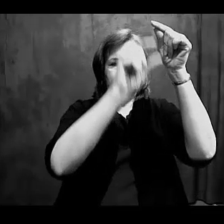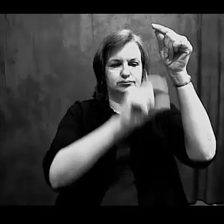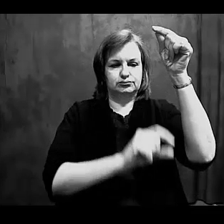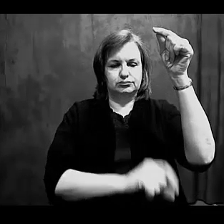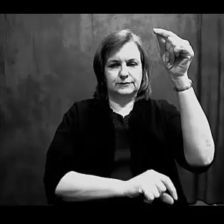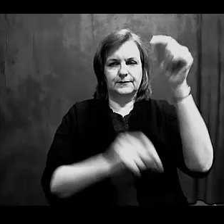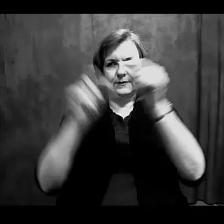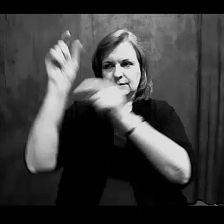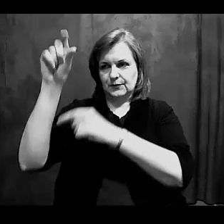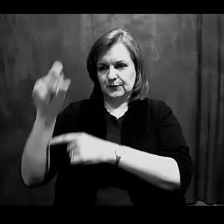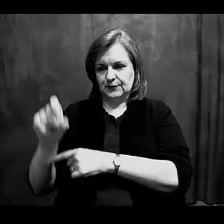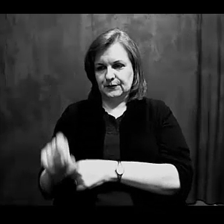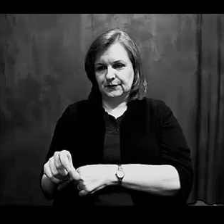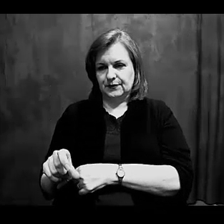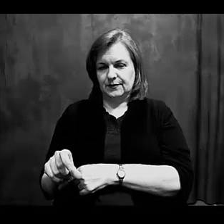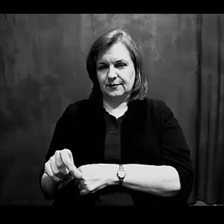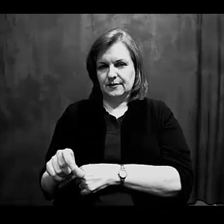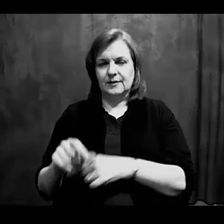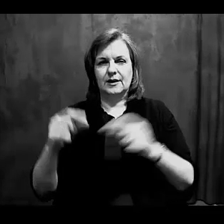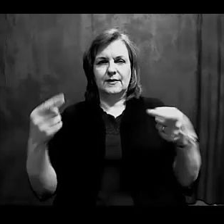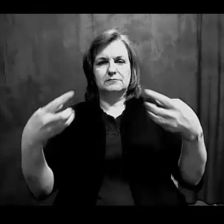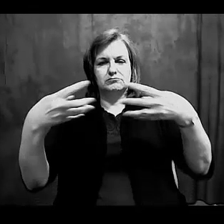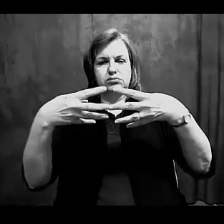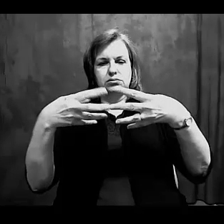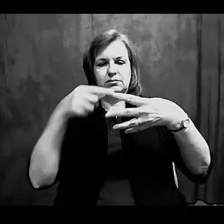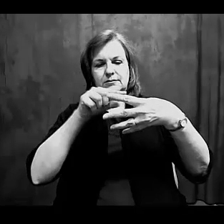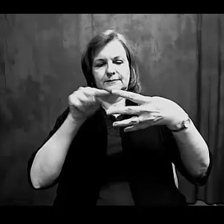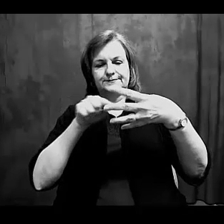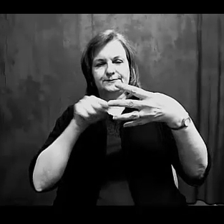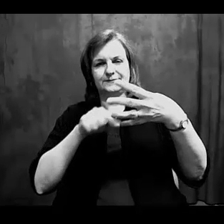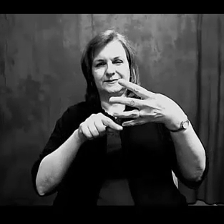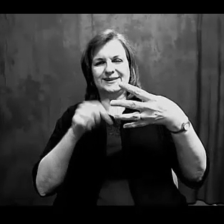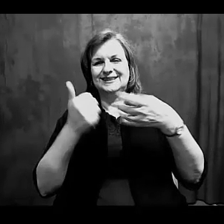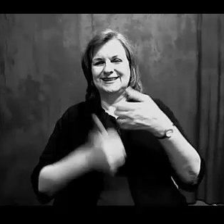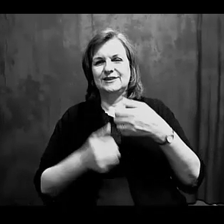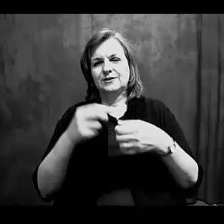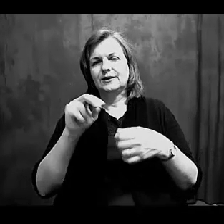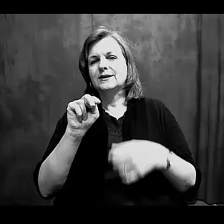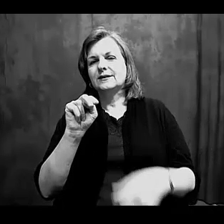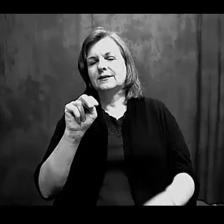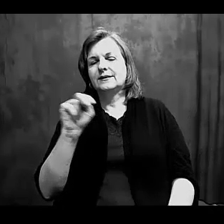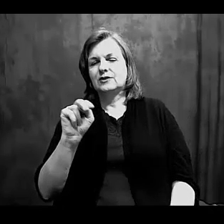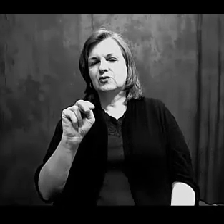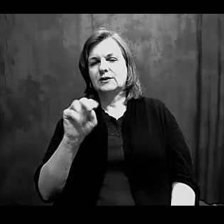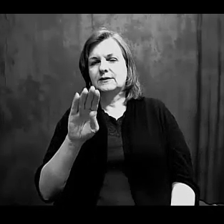and with each one of those you see sticking into the middle is a nitrogenous base